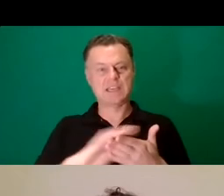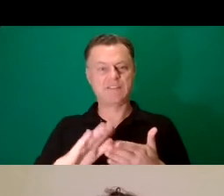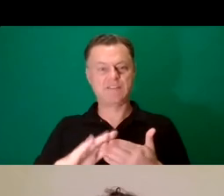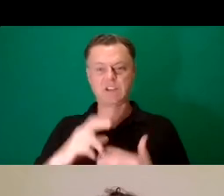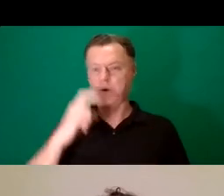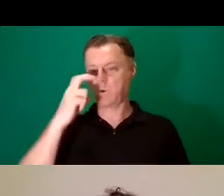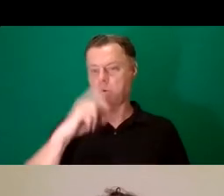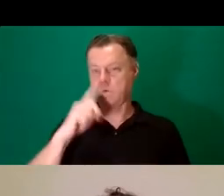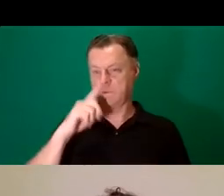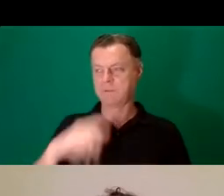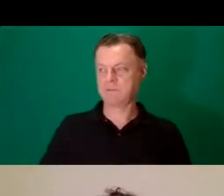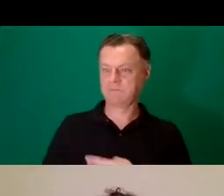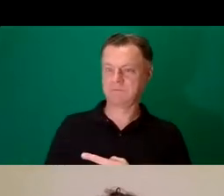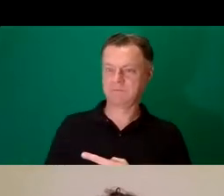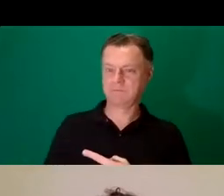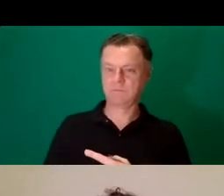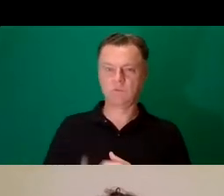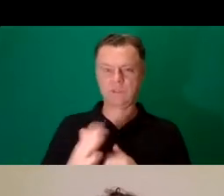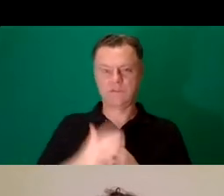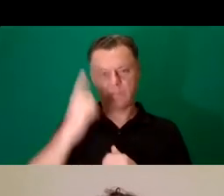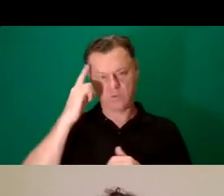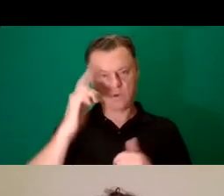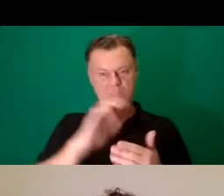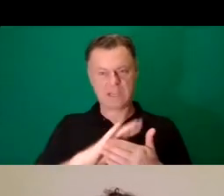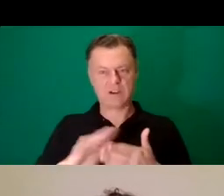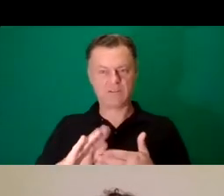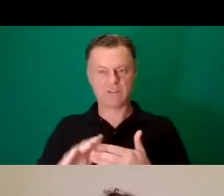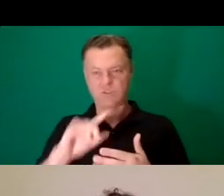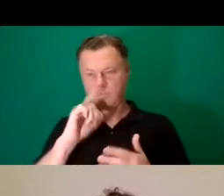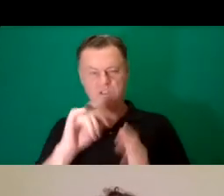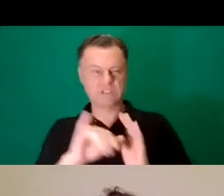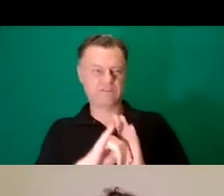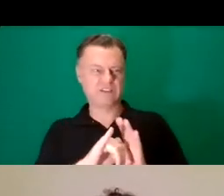thought old people you didn't think you you couldn't identify with the images that you